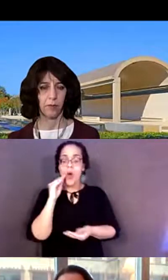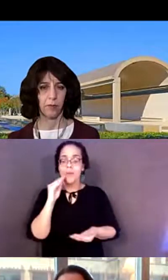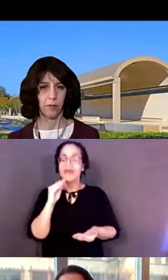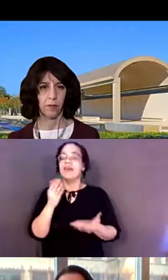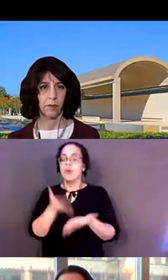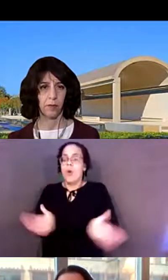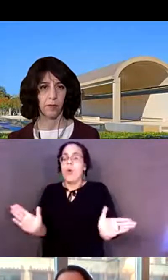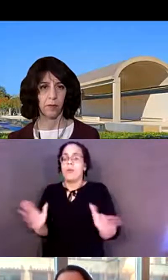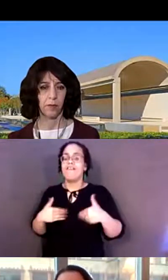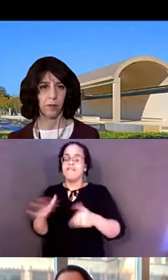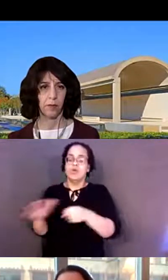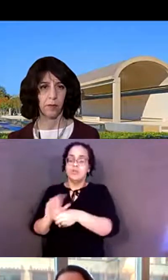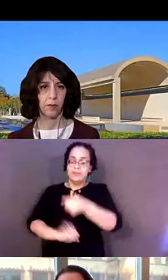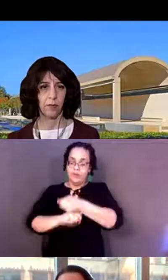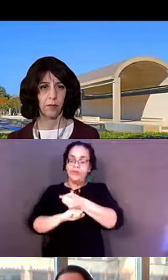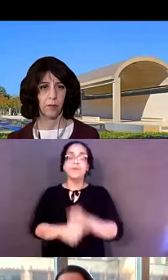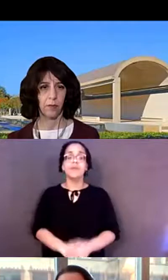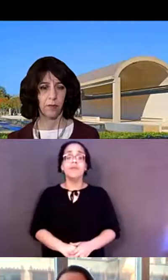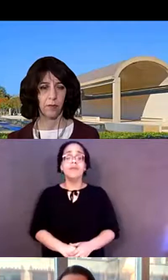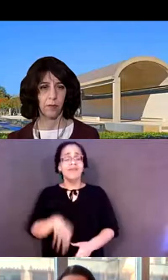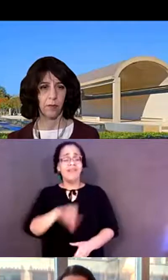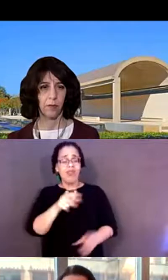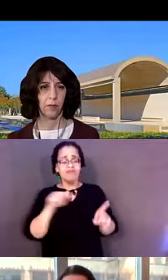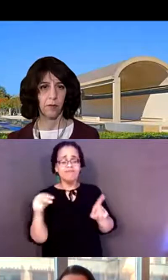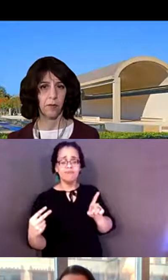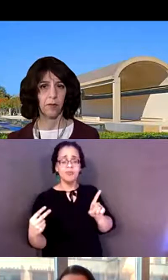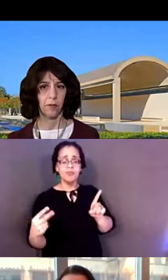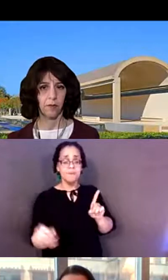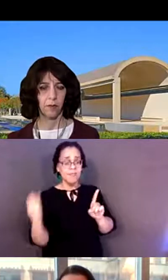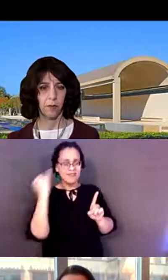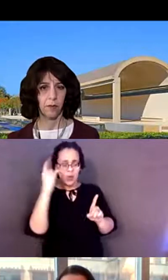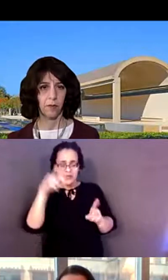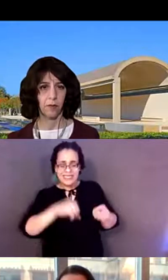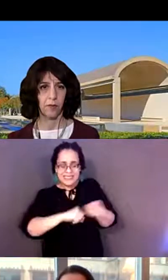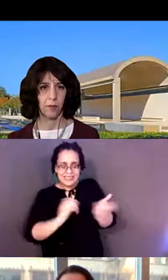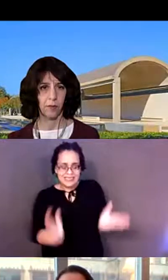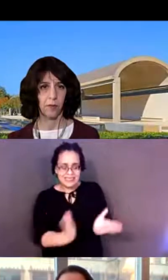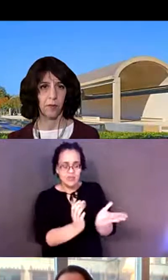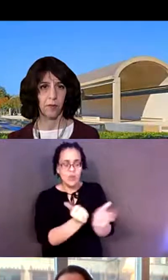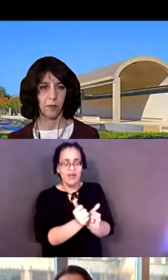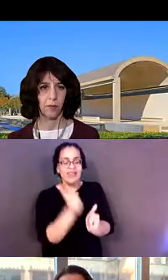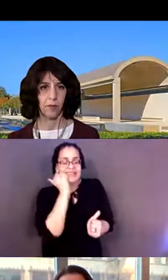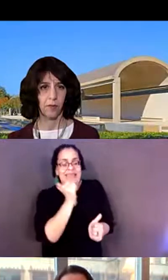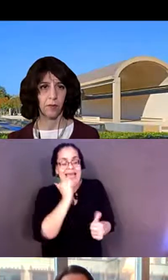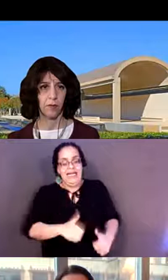The other thing to look at is if they need assistance with activities of daily